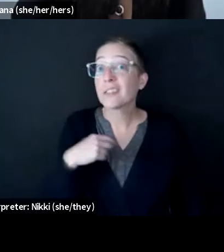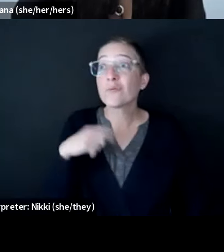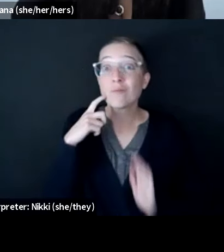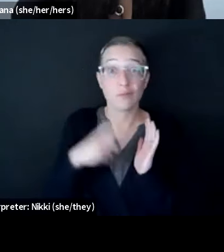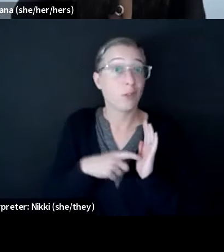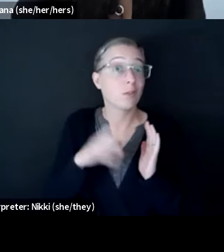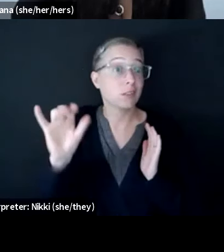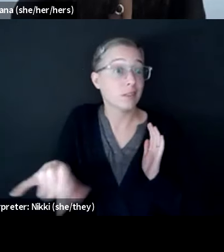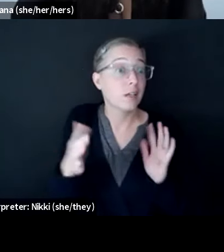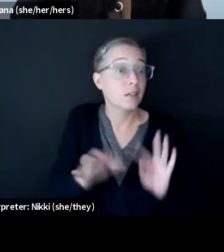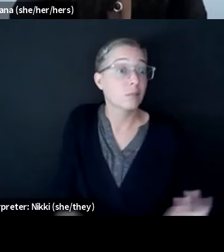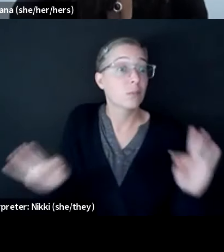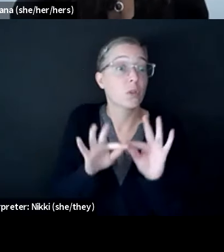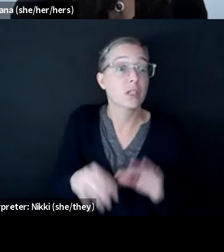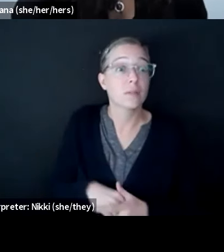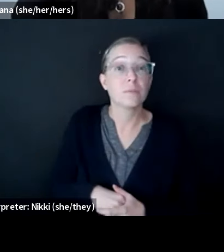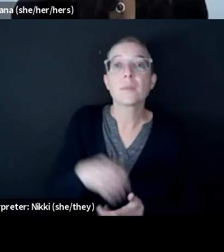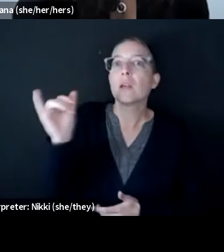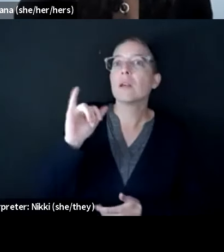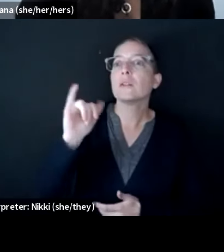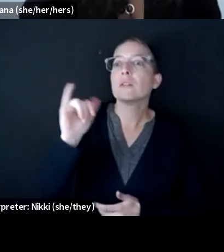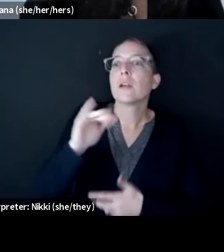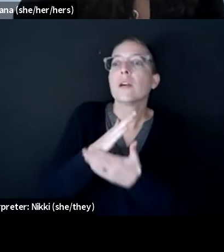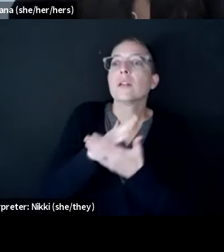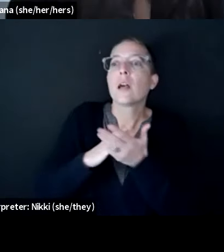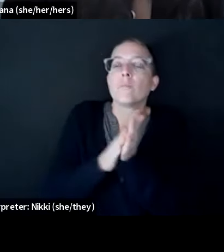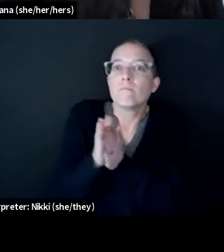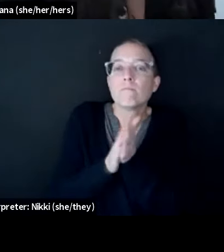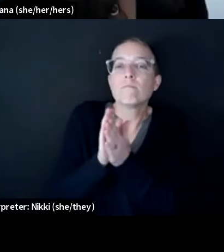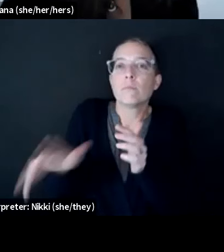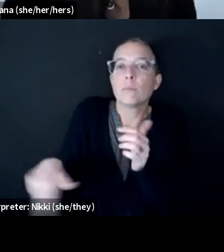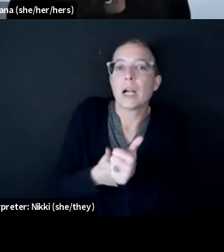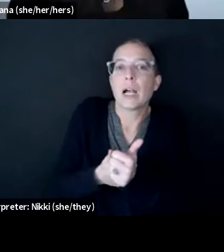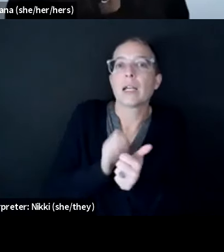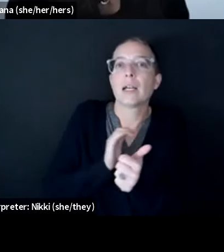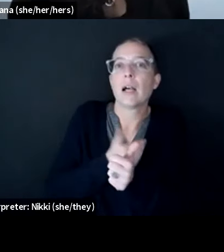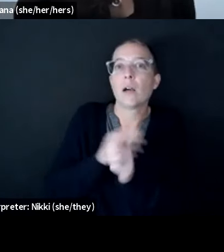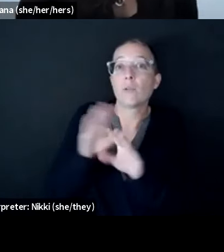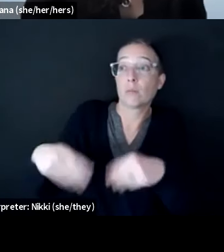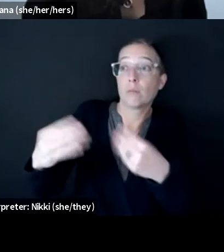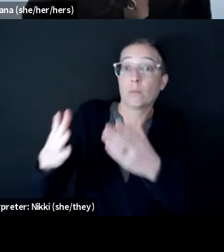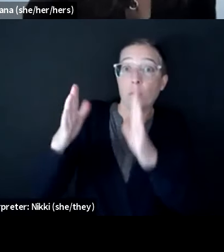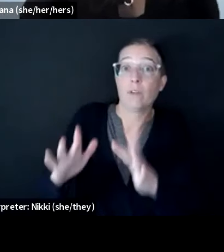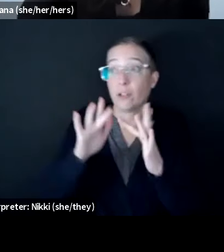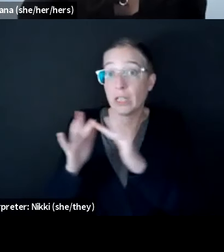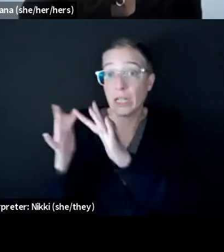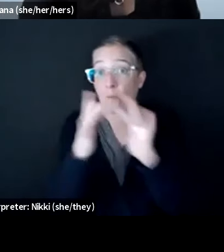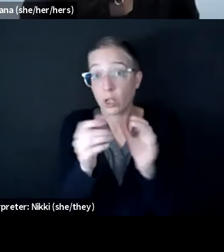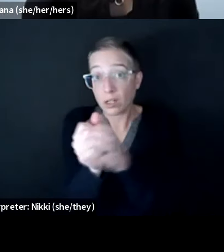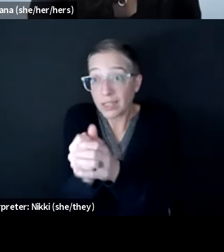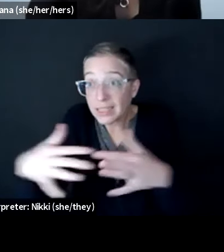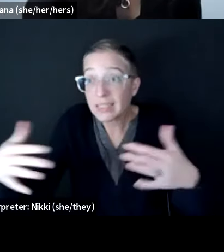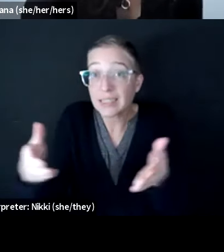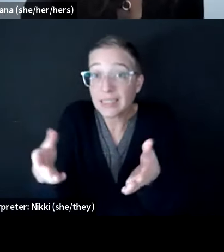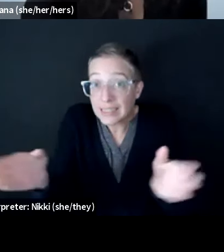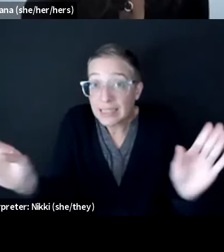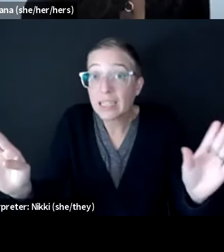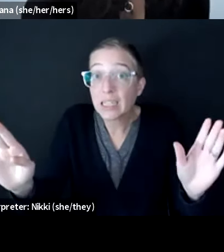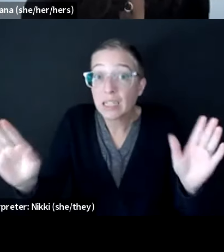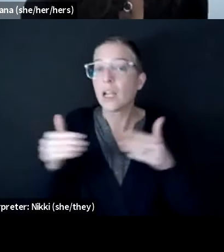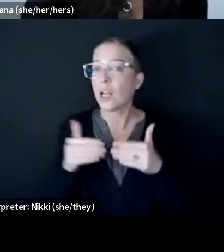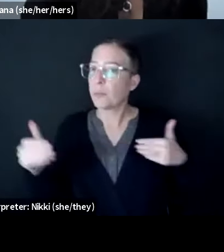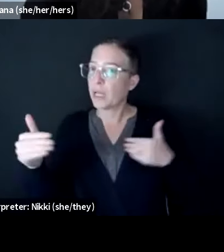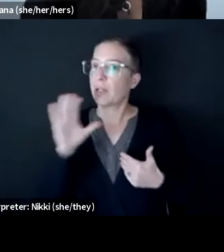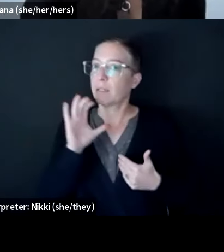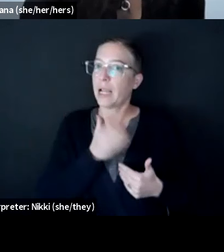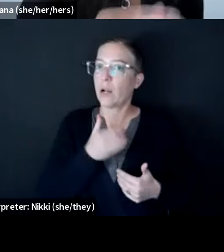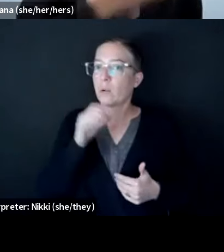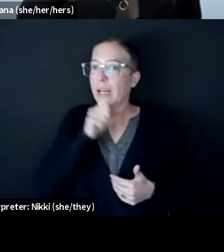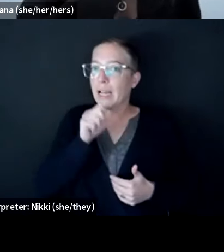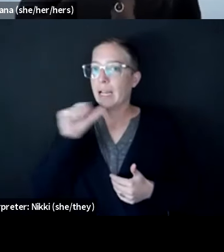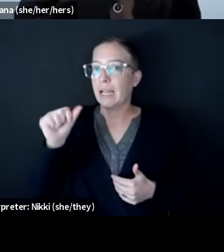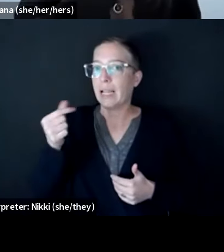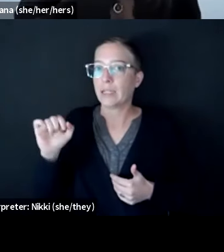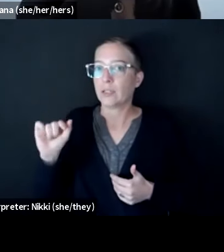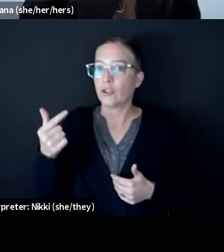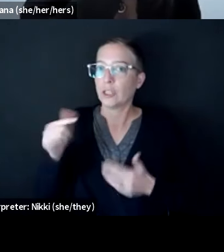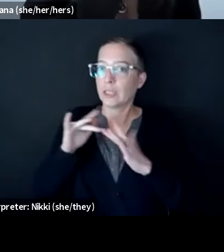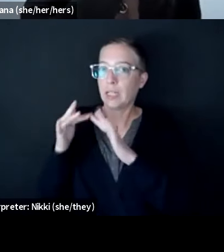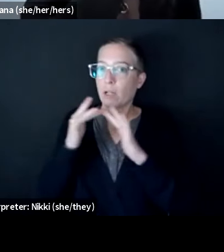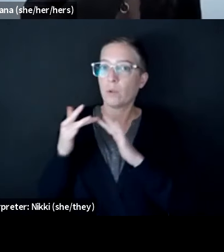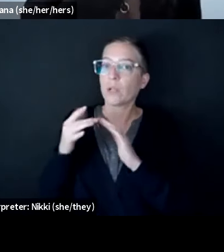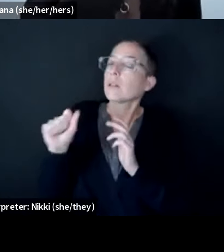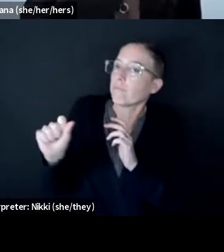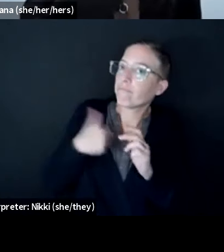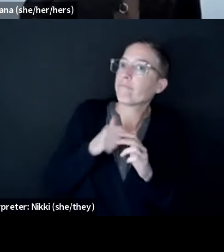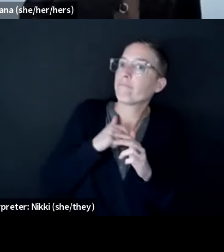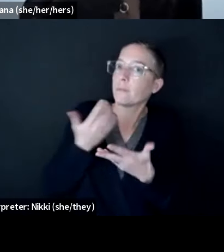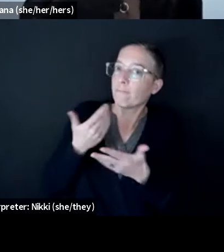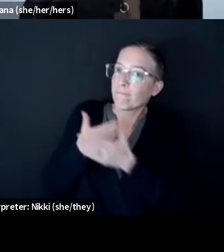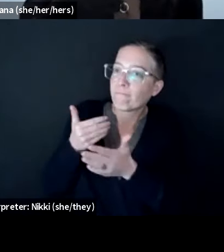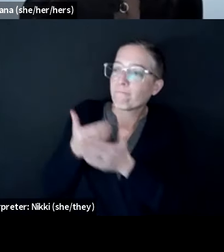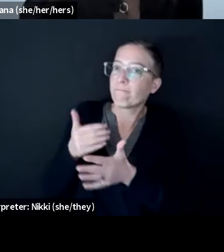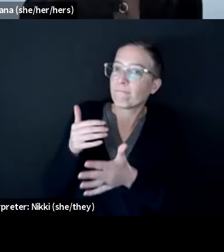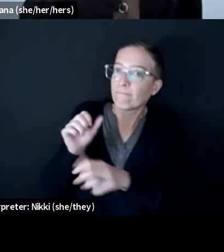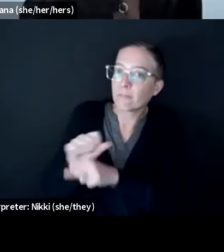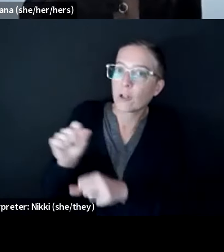Kris Krasnowski: Some of the impetus behind extending our provider network beyond the aging network in Wisconsin so again, not to say we don't work closely with aging offices and aging and disability resource centers We absolutely do.